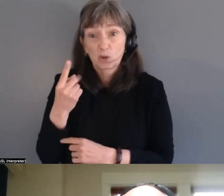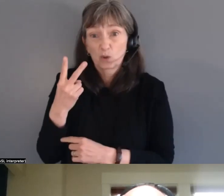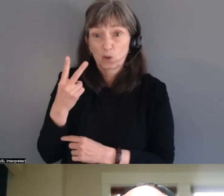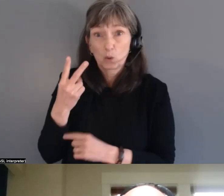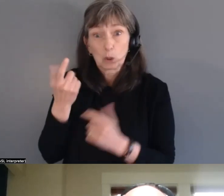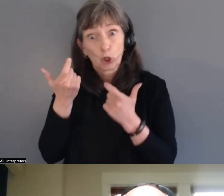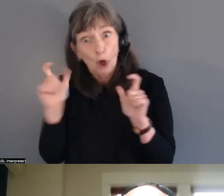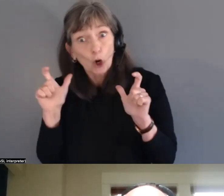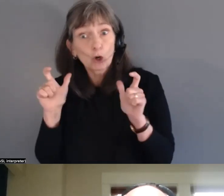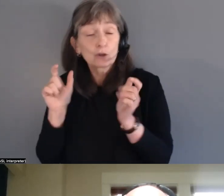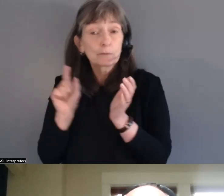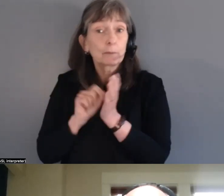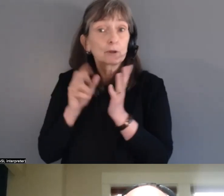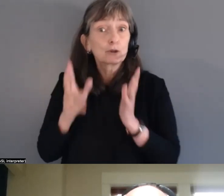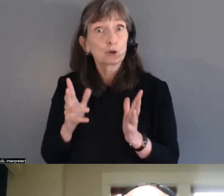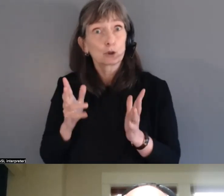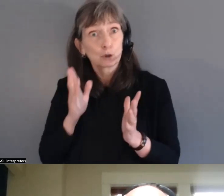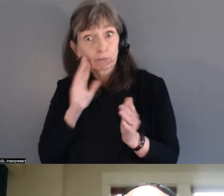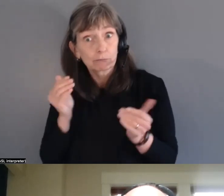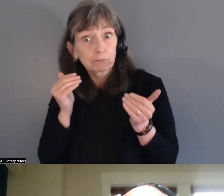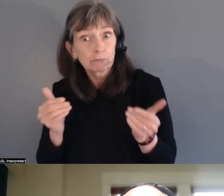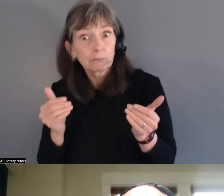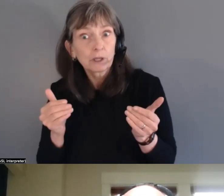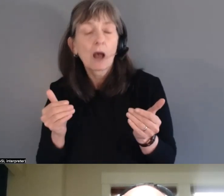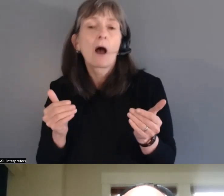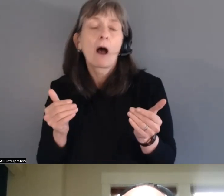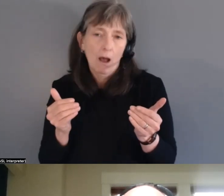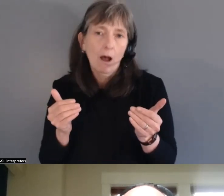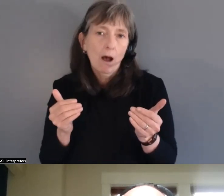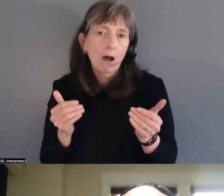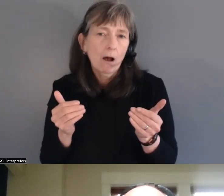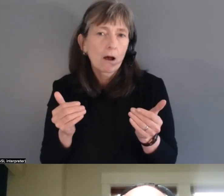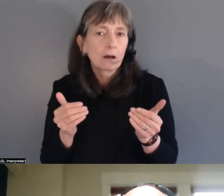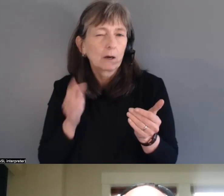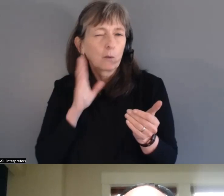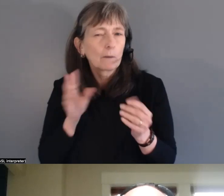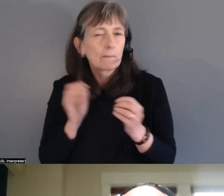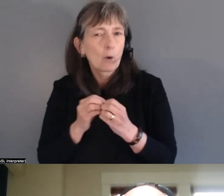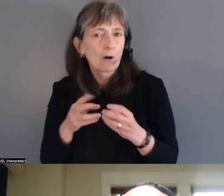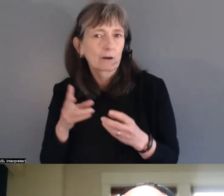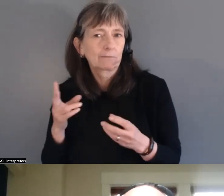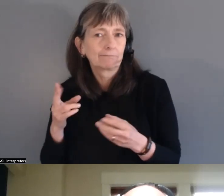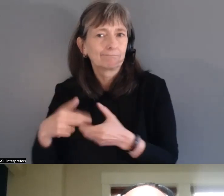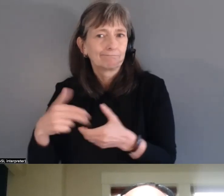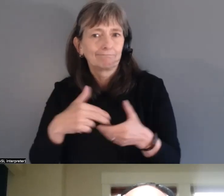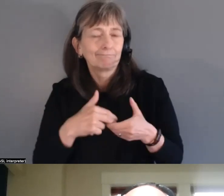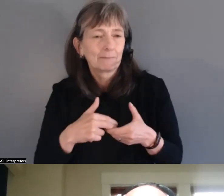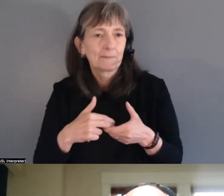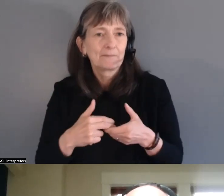doing it. You couldn't just have one, obviously, because your qualifier would make you look like a